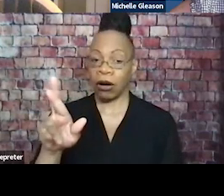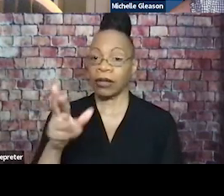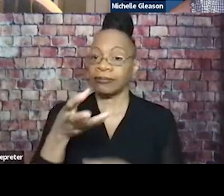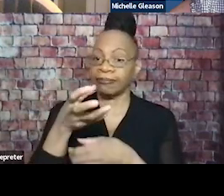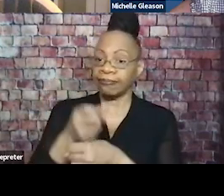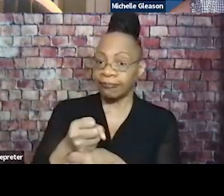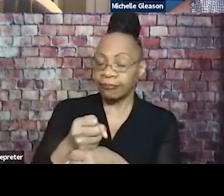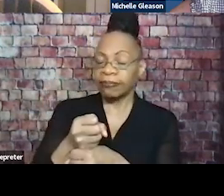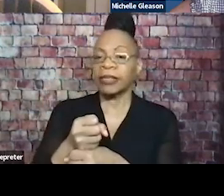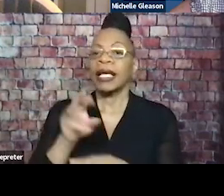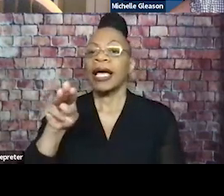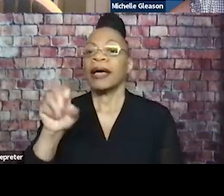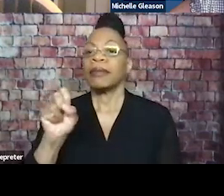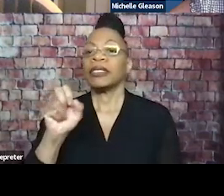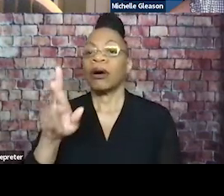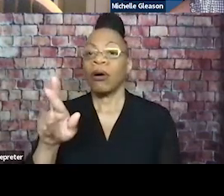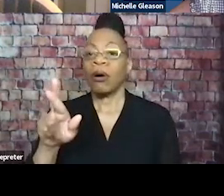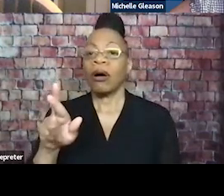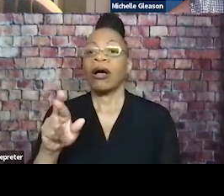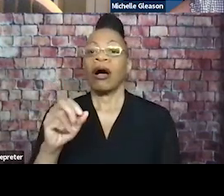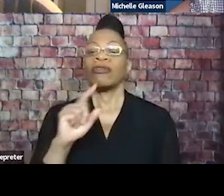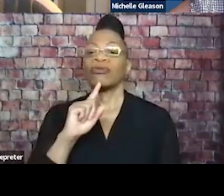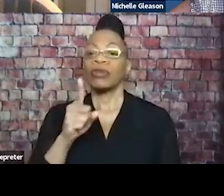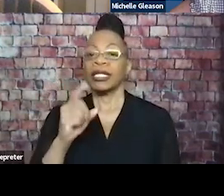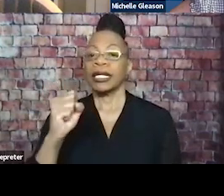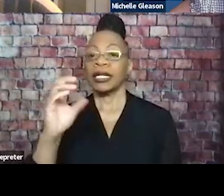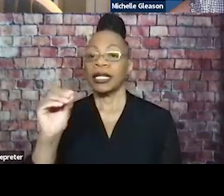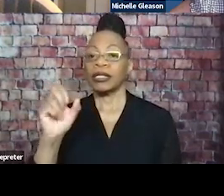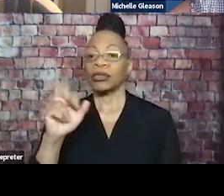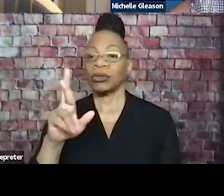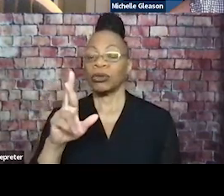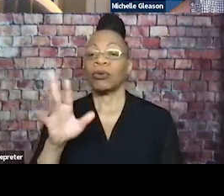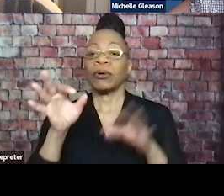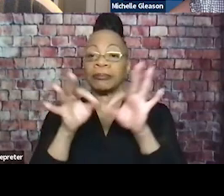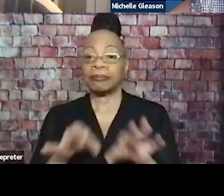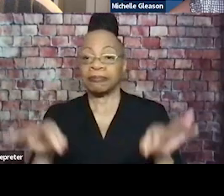MSRs are a SOAR-critical component. Research and data show that including an MSR